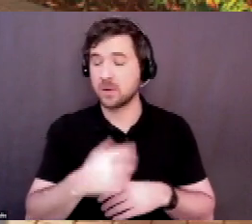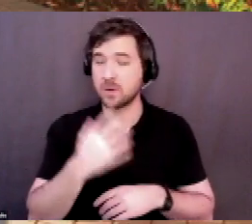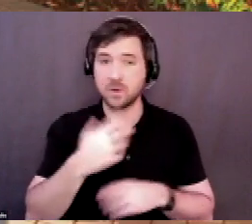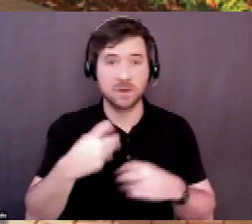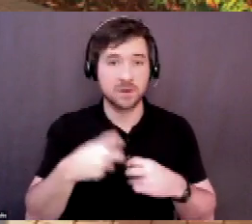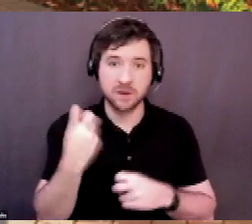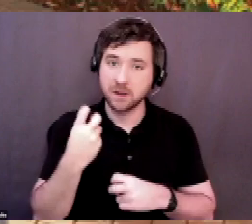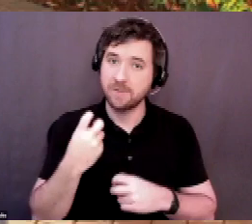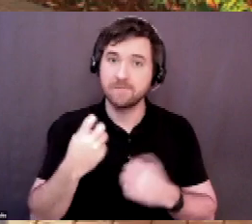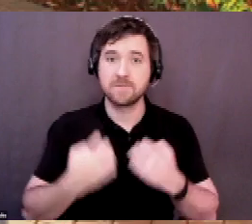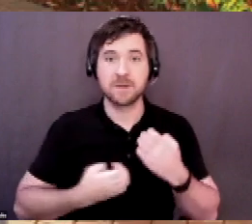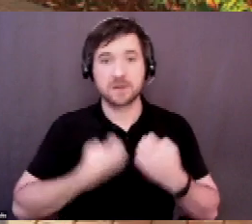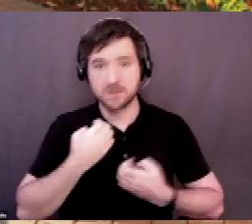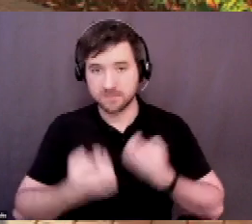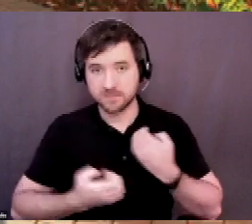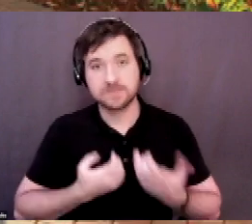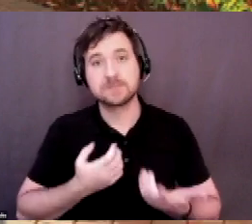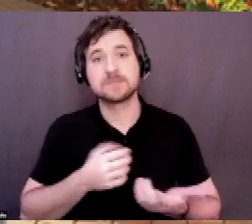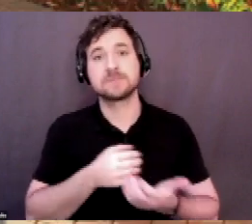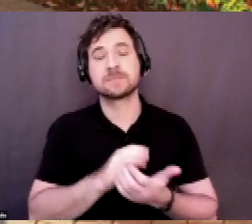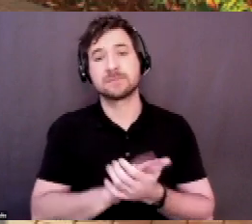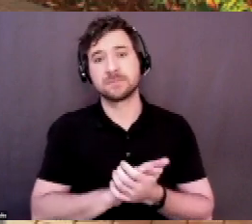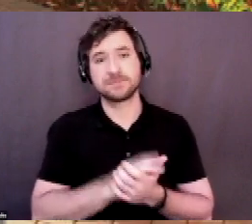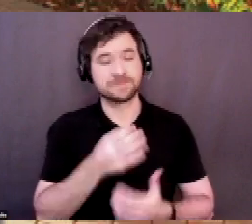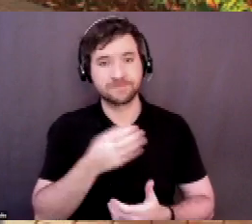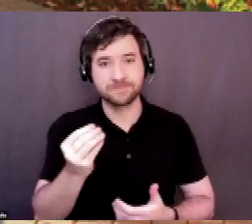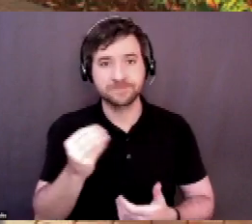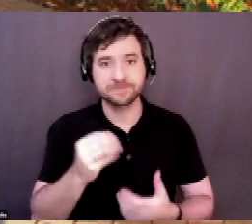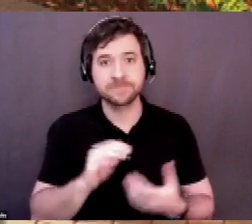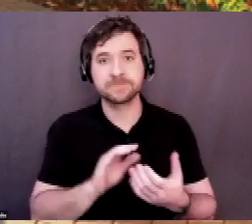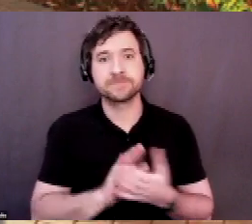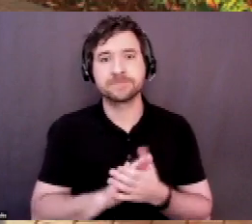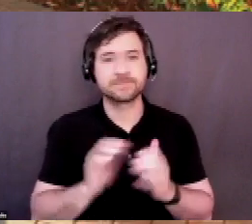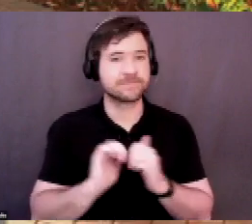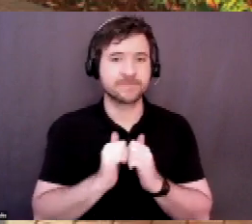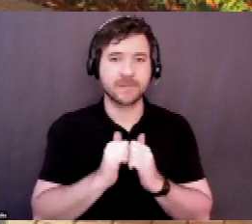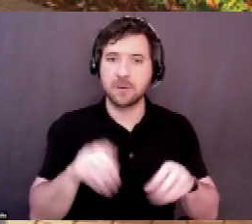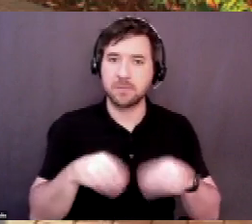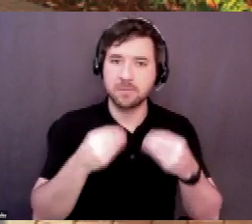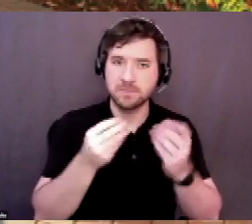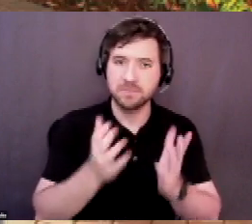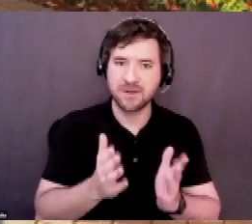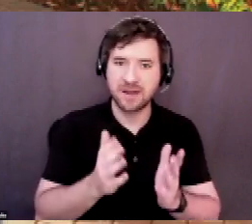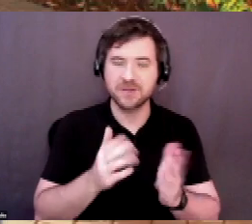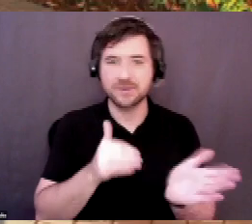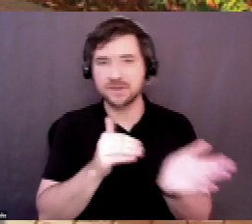And the way providers interact with us and talk to